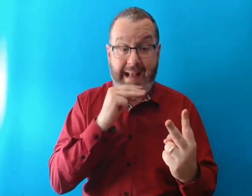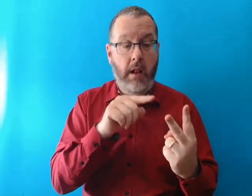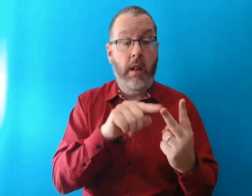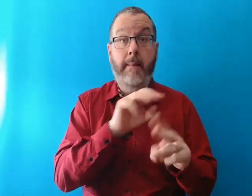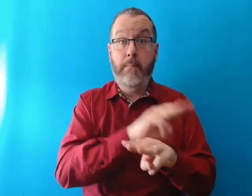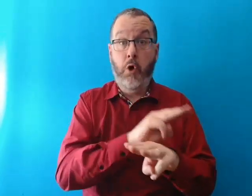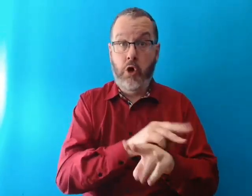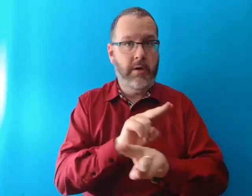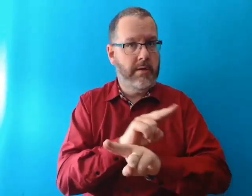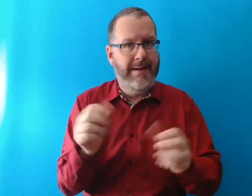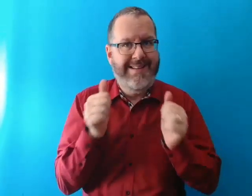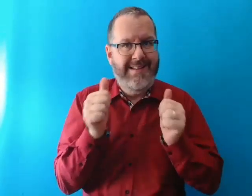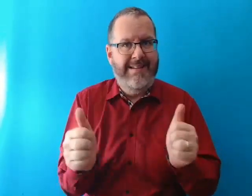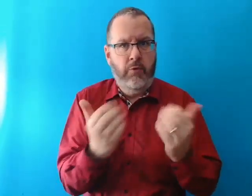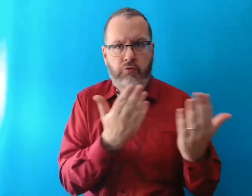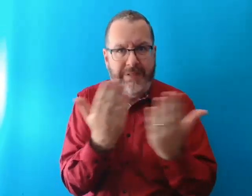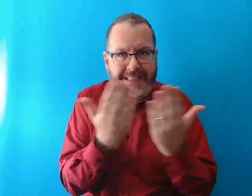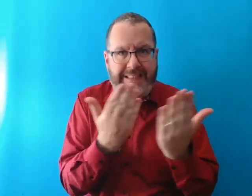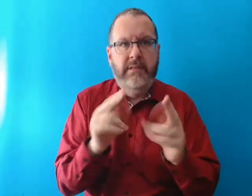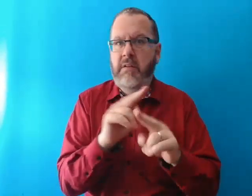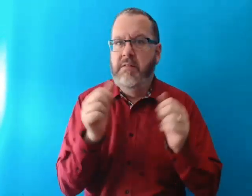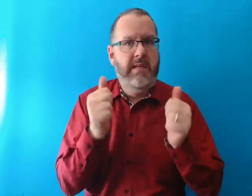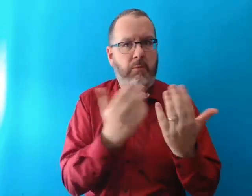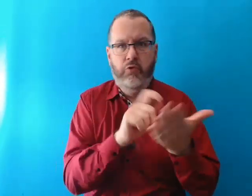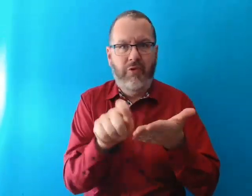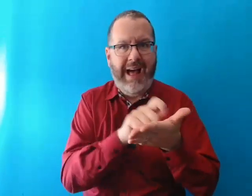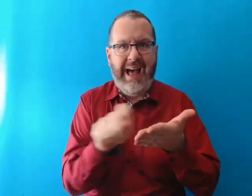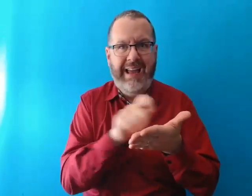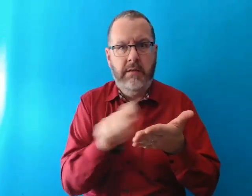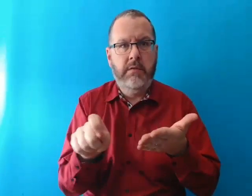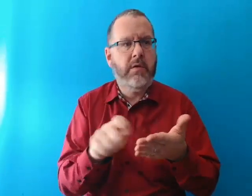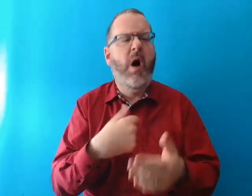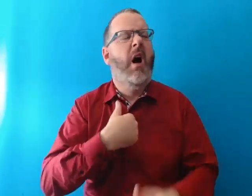as they could both neither read nor write.